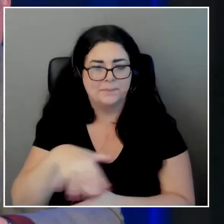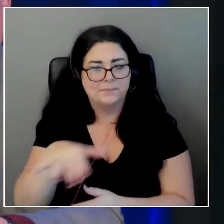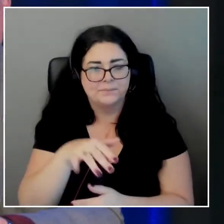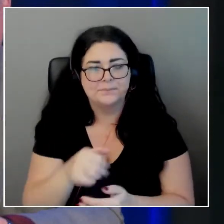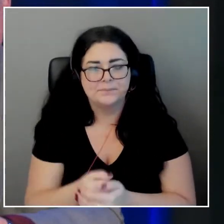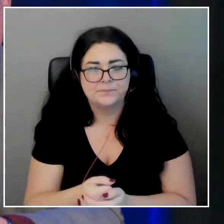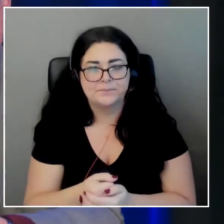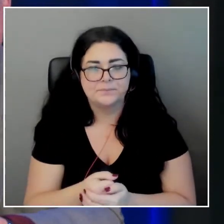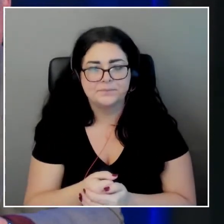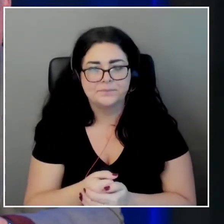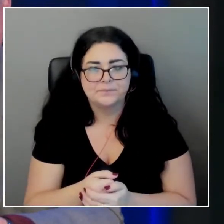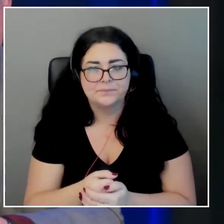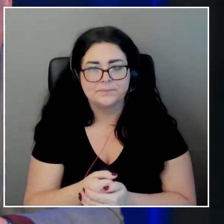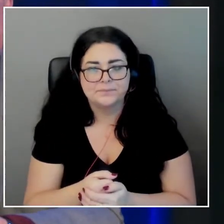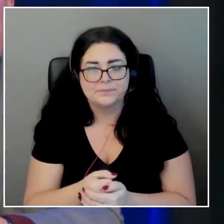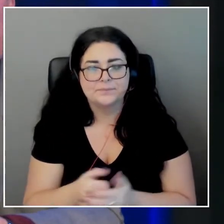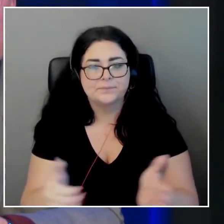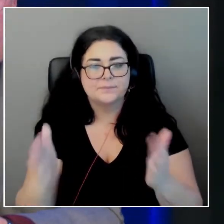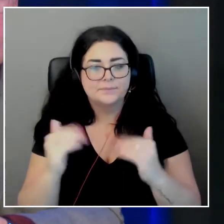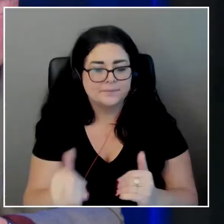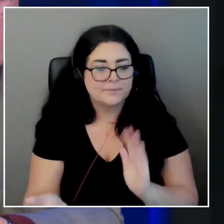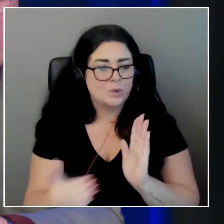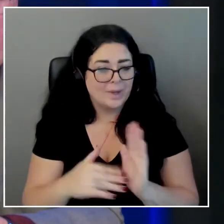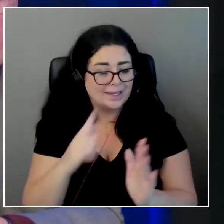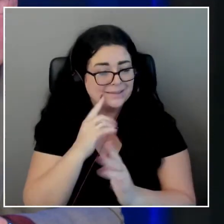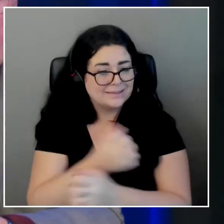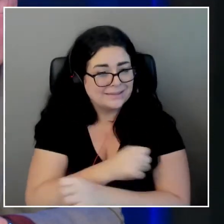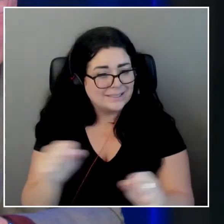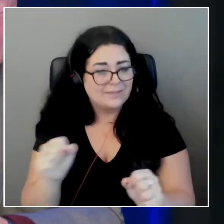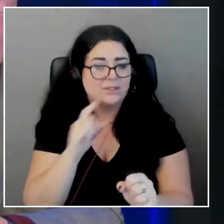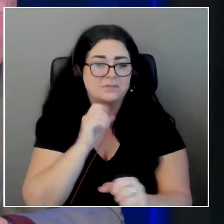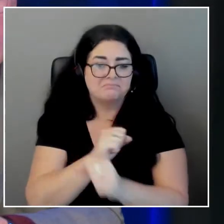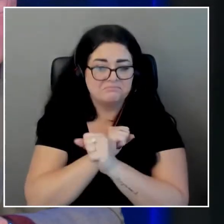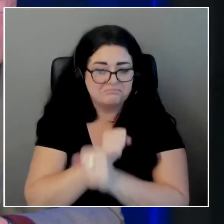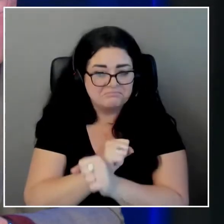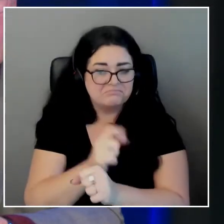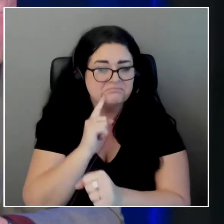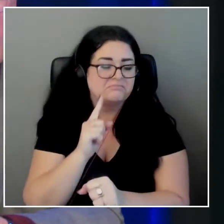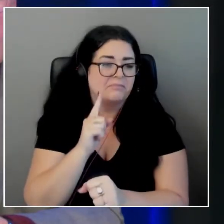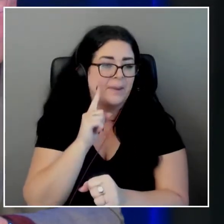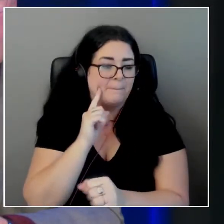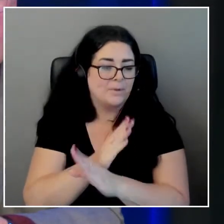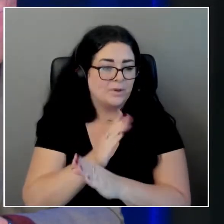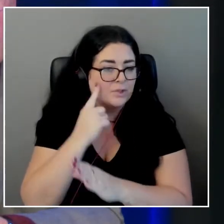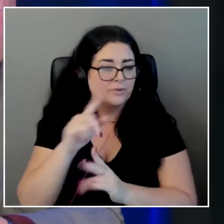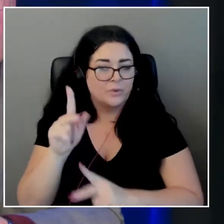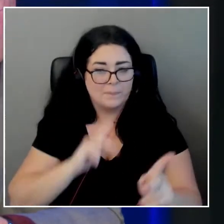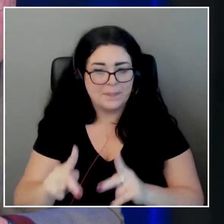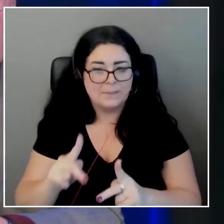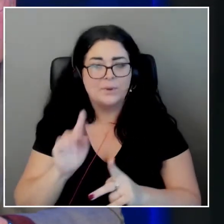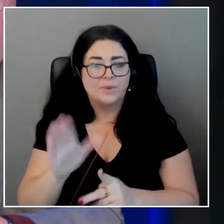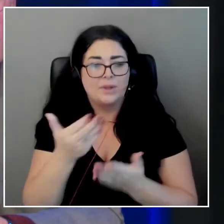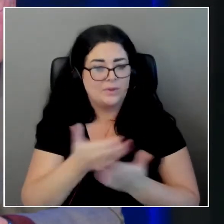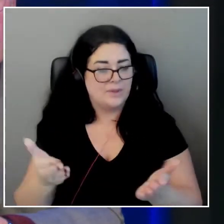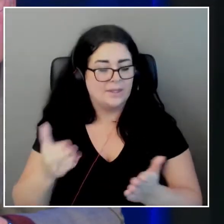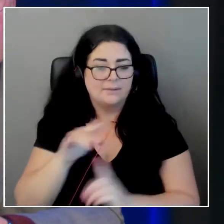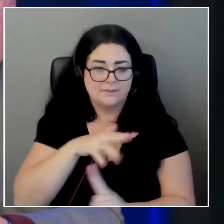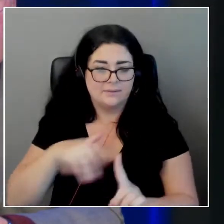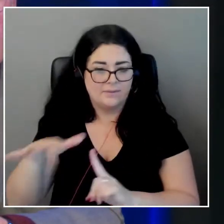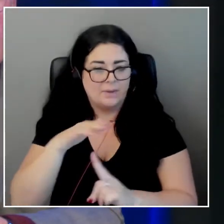The safety, security and protection of people, environment and assets are our highest priorities. Together, our teams work to provide a